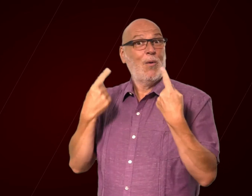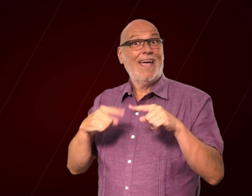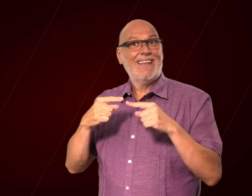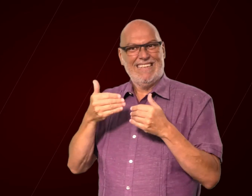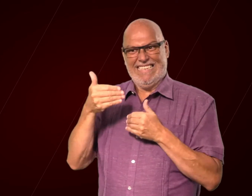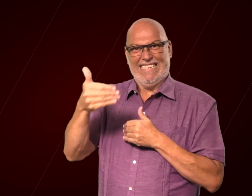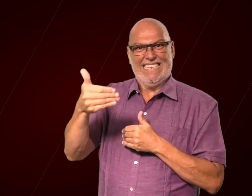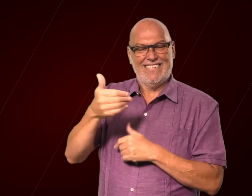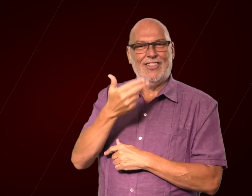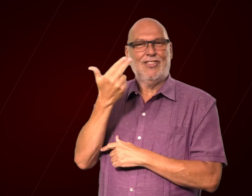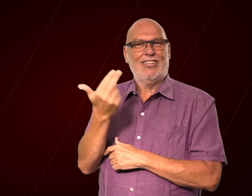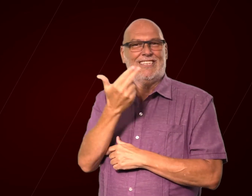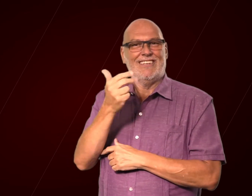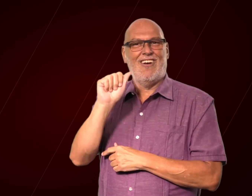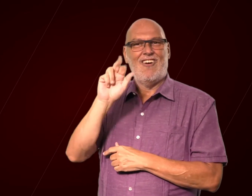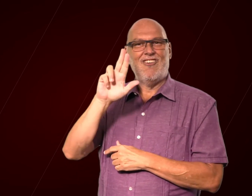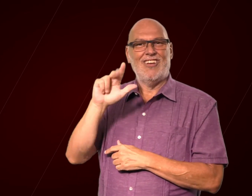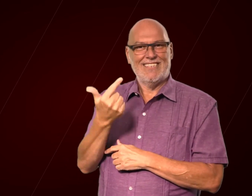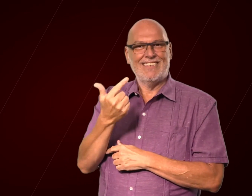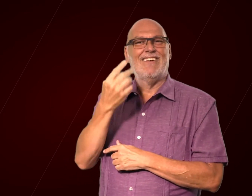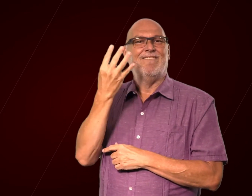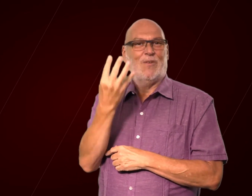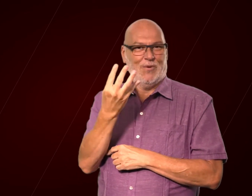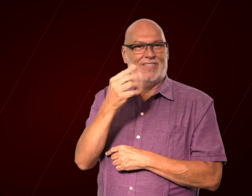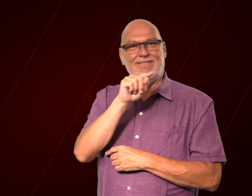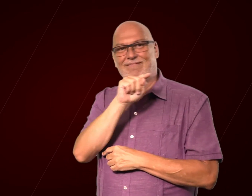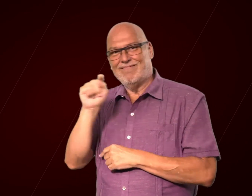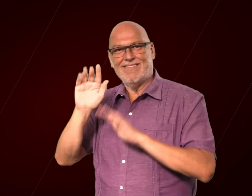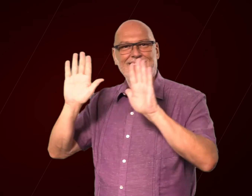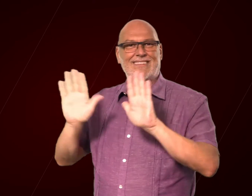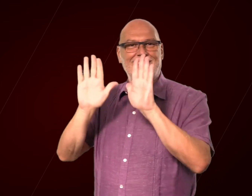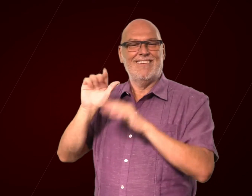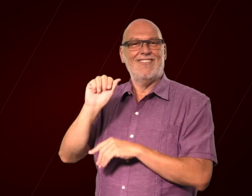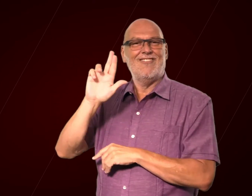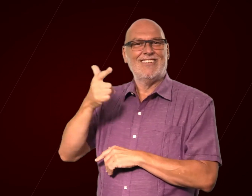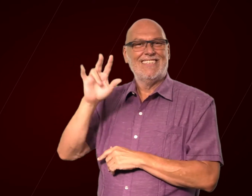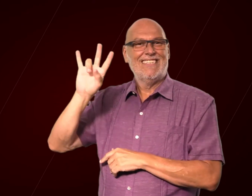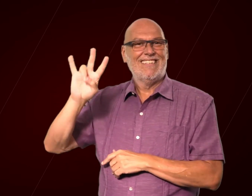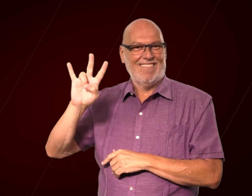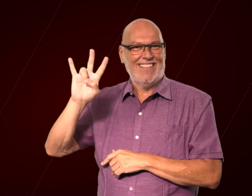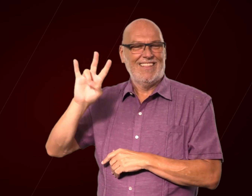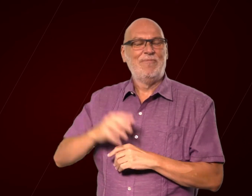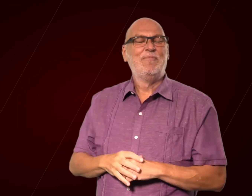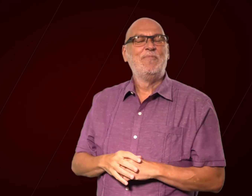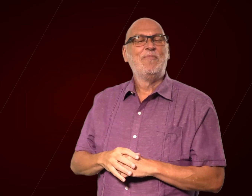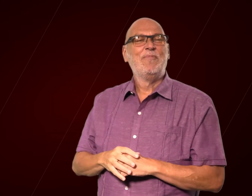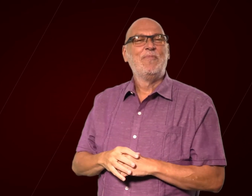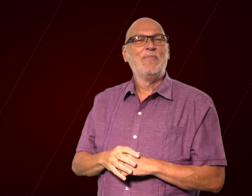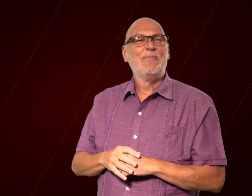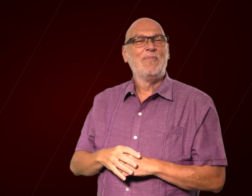from Thursday, August 4th to Sunday, August 7th.